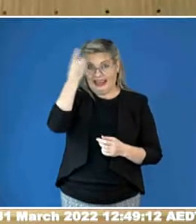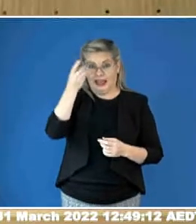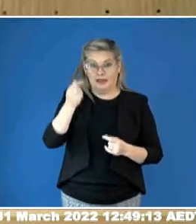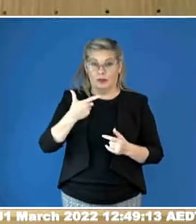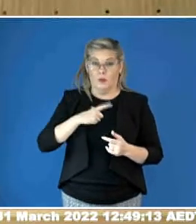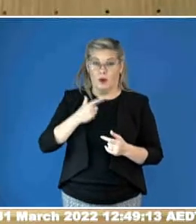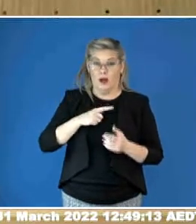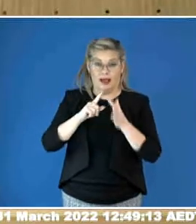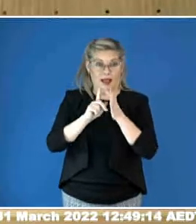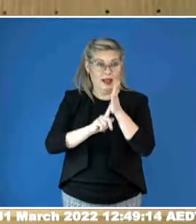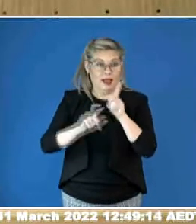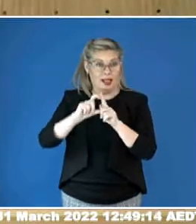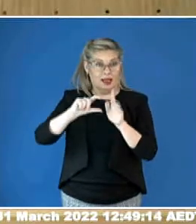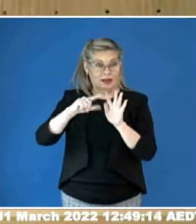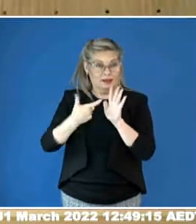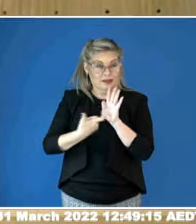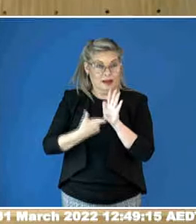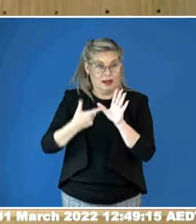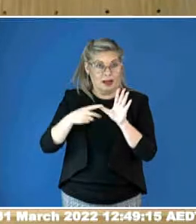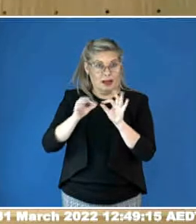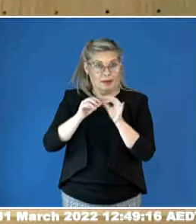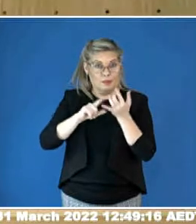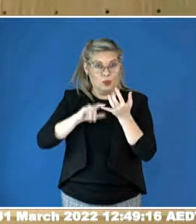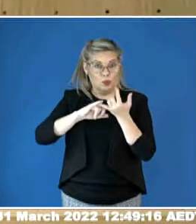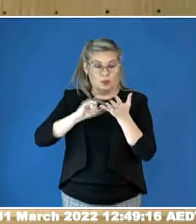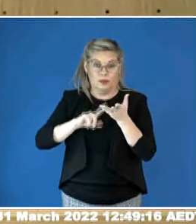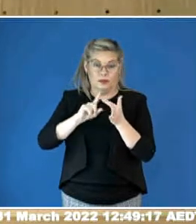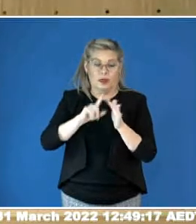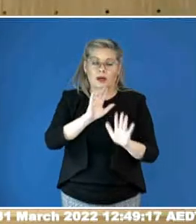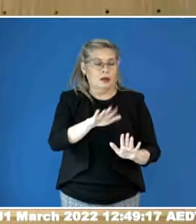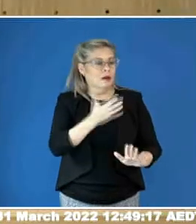It's either -- CHAIR: If you don't - if you don't know. Yeah. All right.